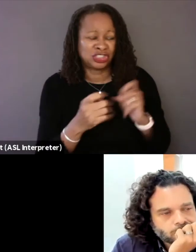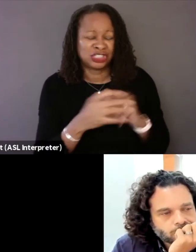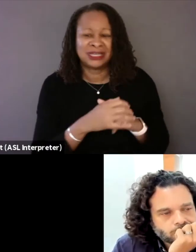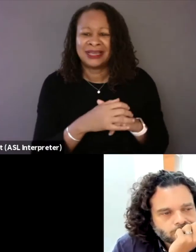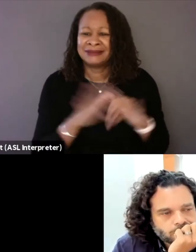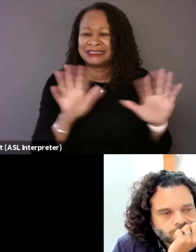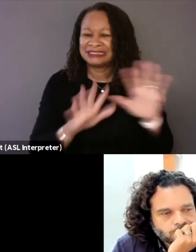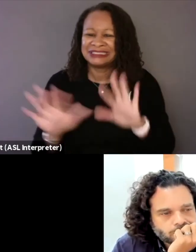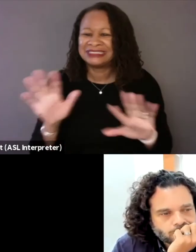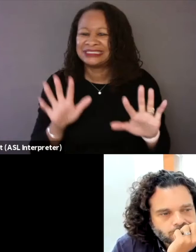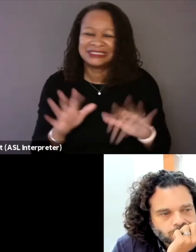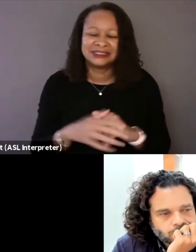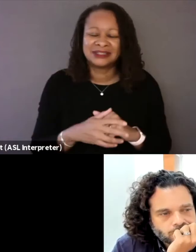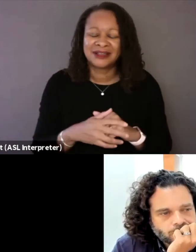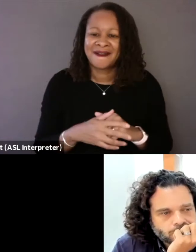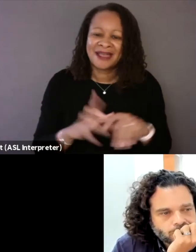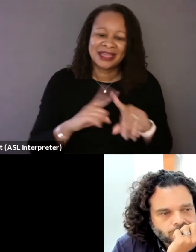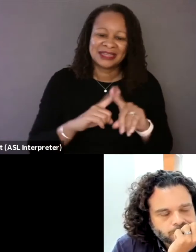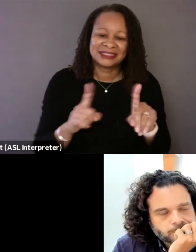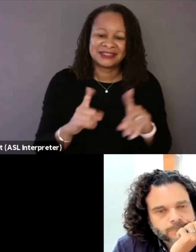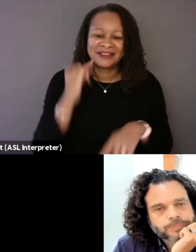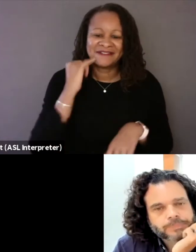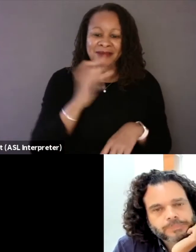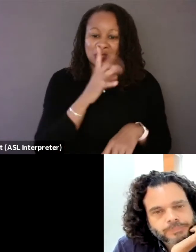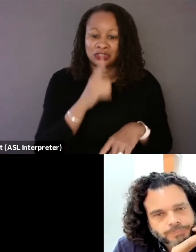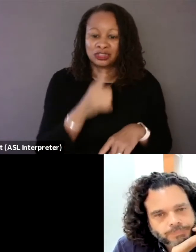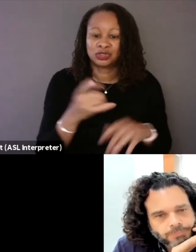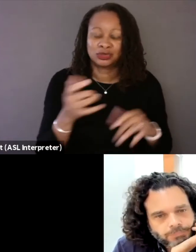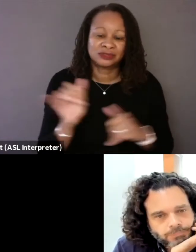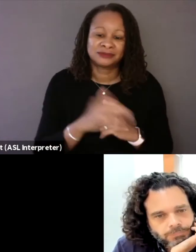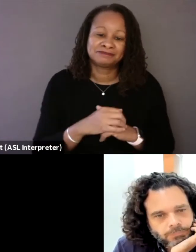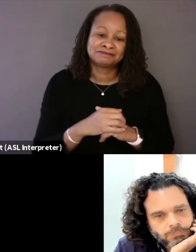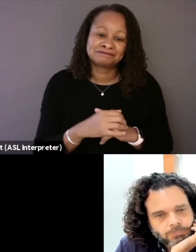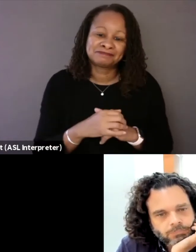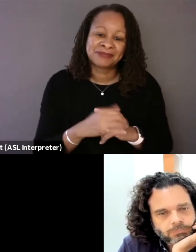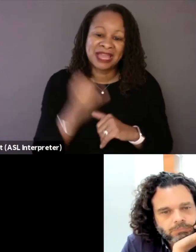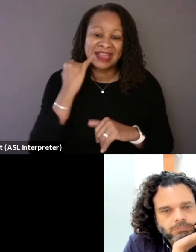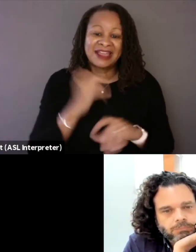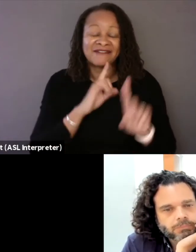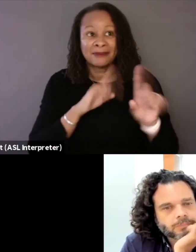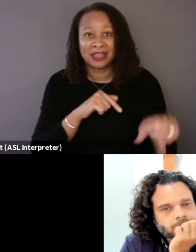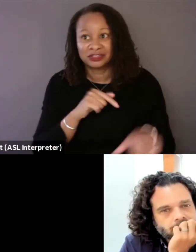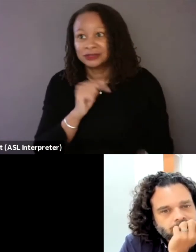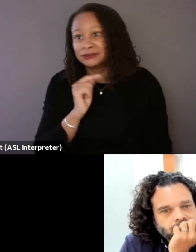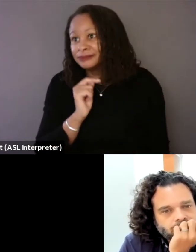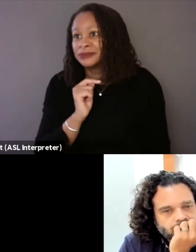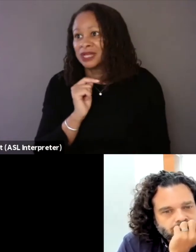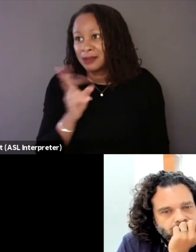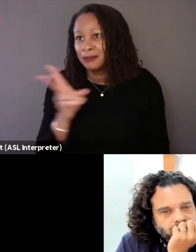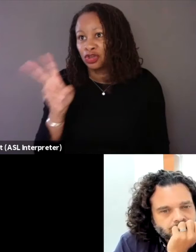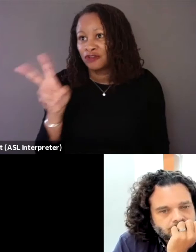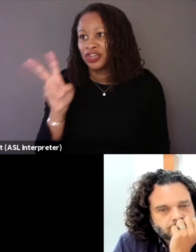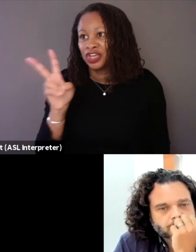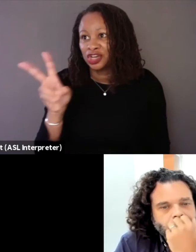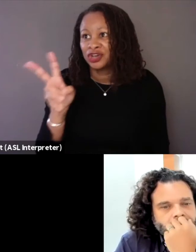it's just, it's the difference if I'm talking to you, like, you know, if I'm, if I'm answering you like this, right? And I'm talking about something and then all of a sudden,